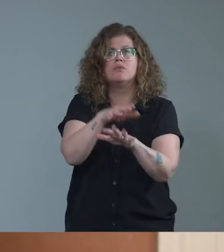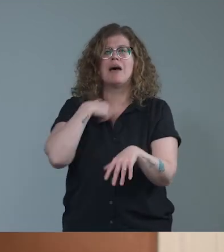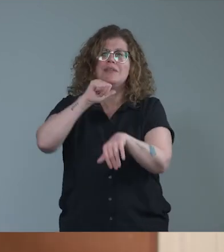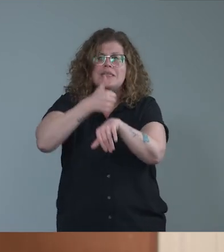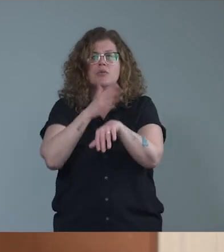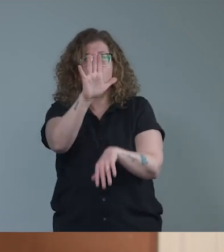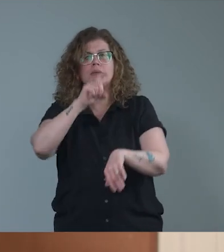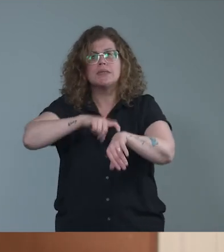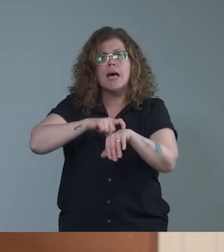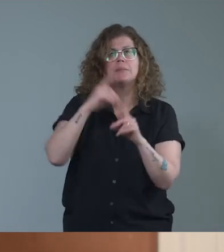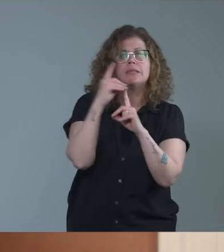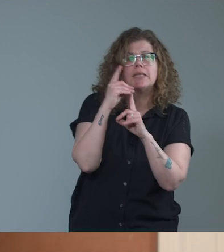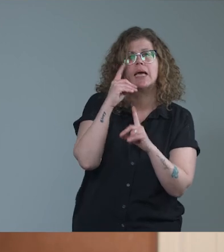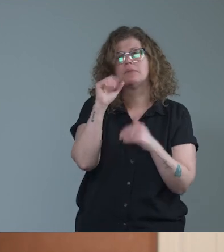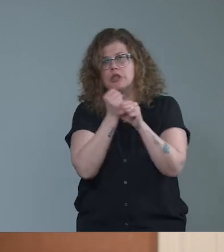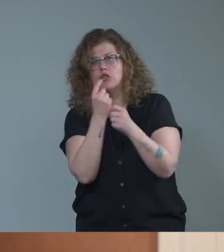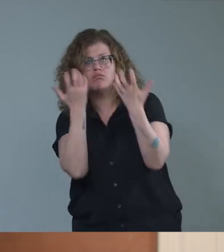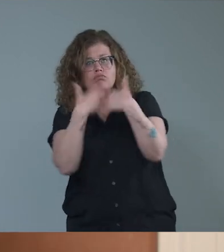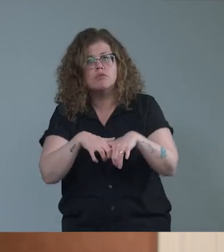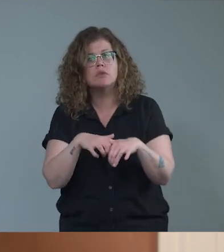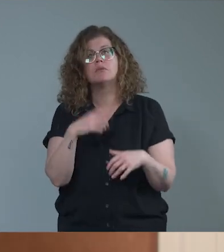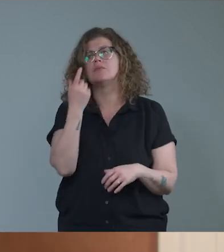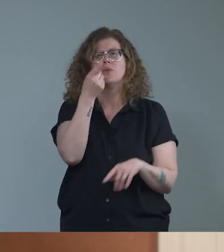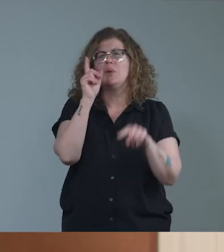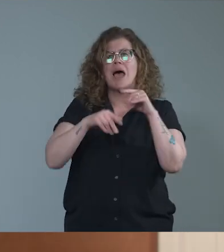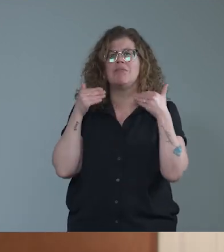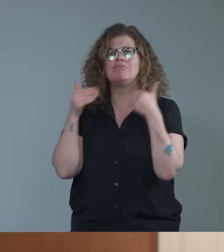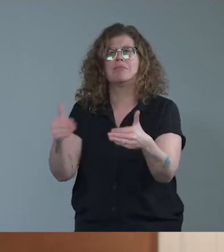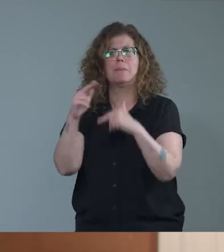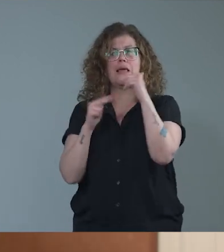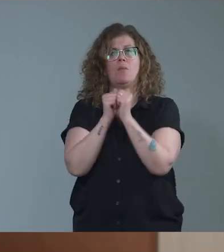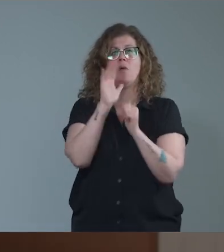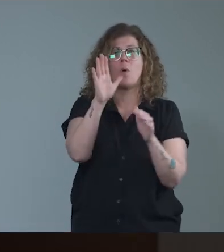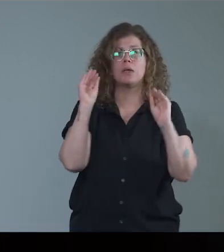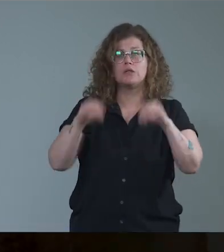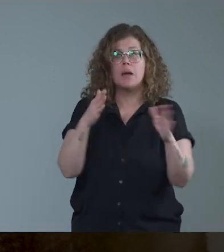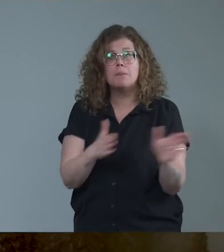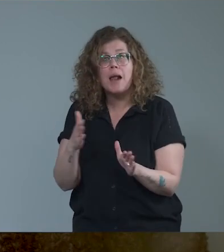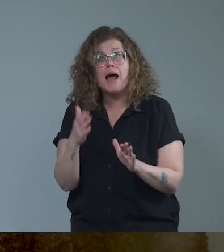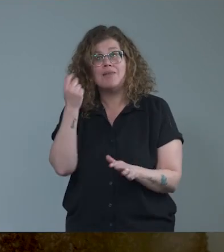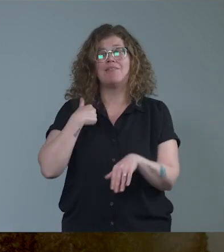you can't build your installation plan. So it's another plan that comes a little bit later in the process. We have an obligation